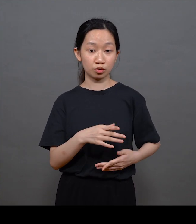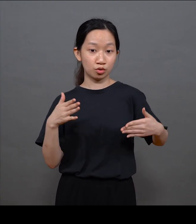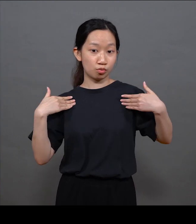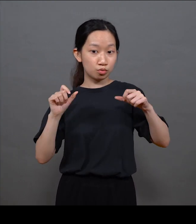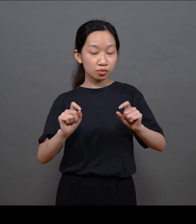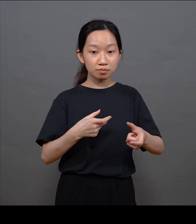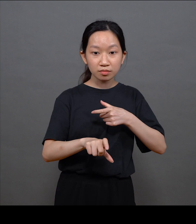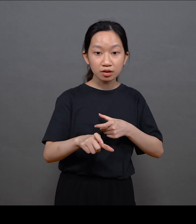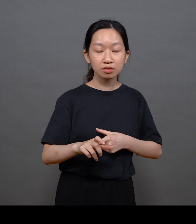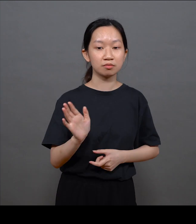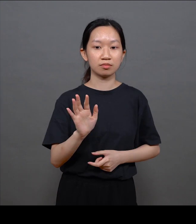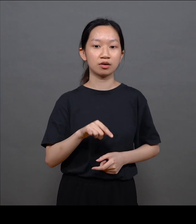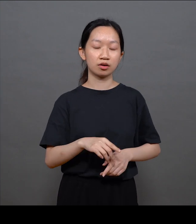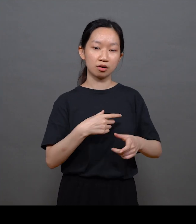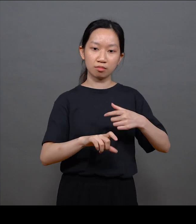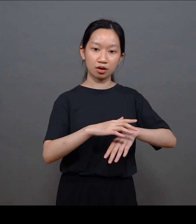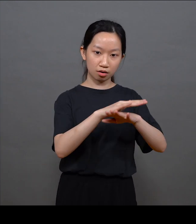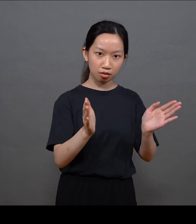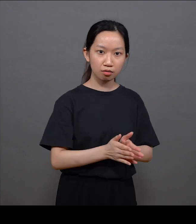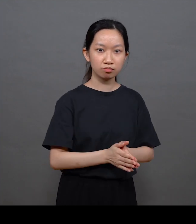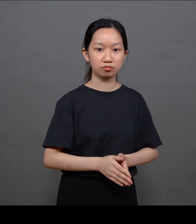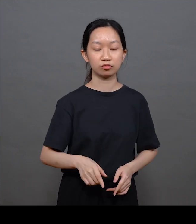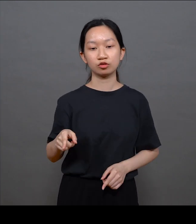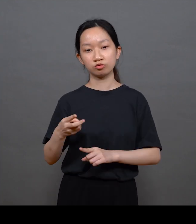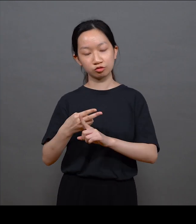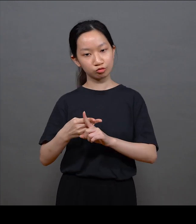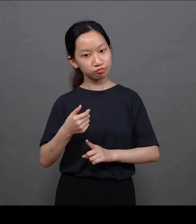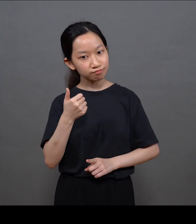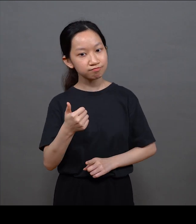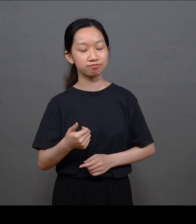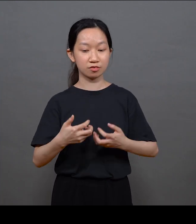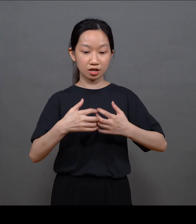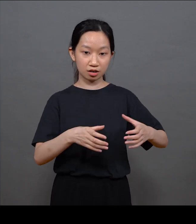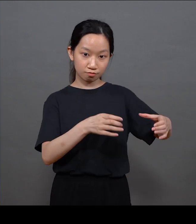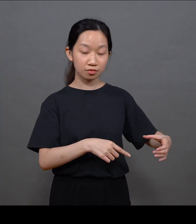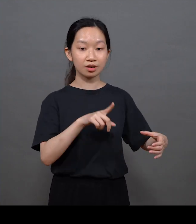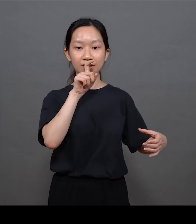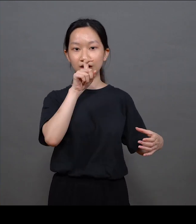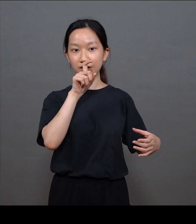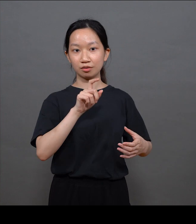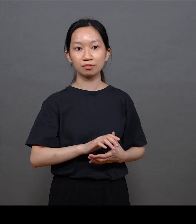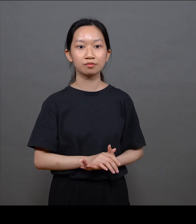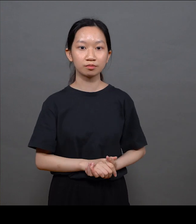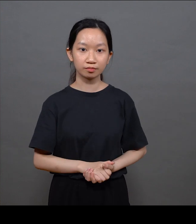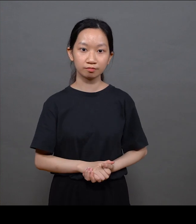These are not marketed necessarily as toys but as actual Sony products like these quality products which were just encased in plastic